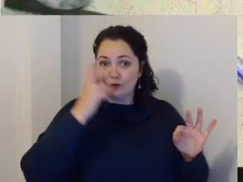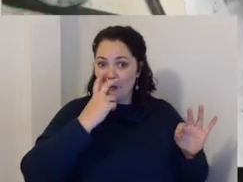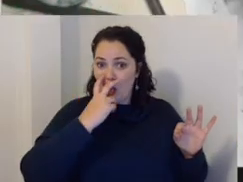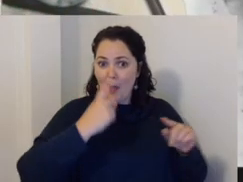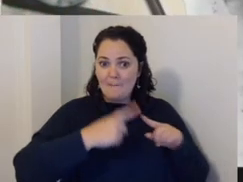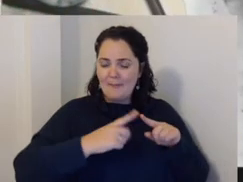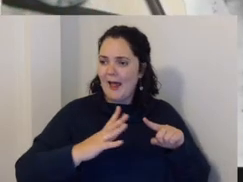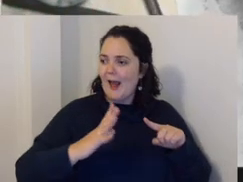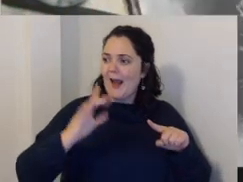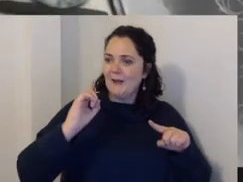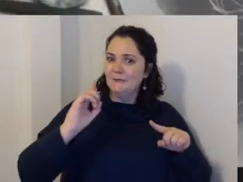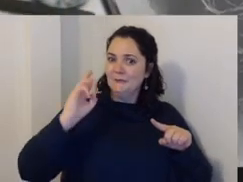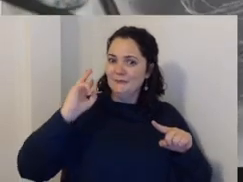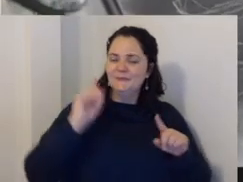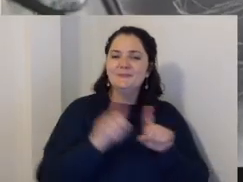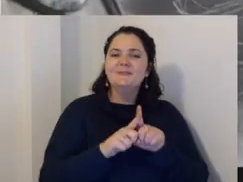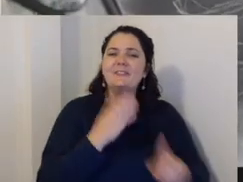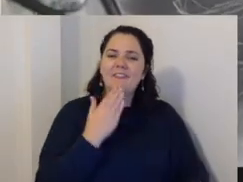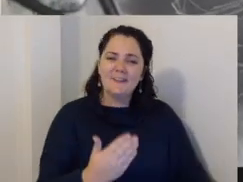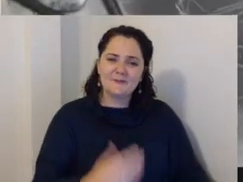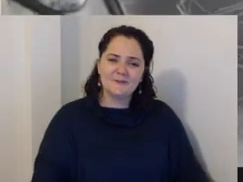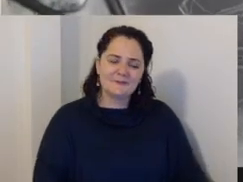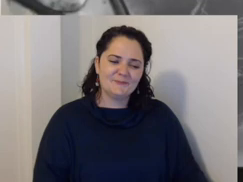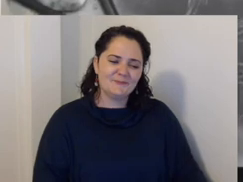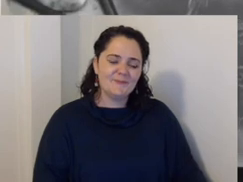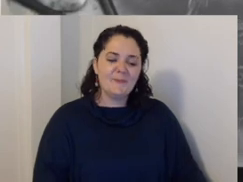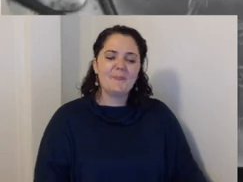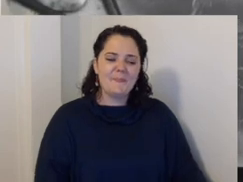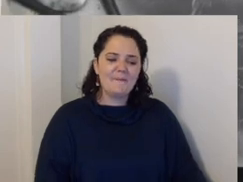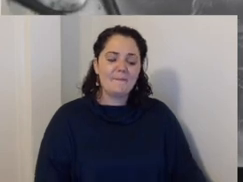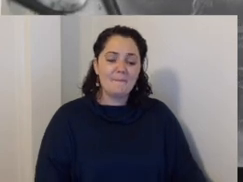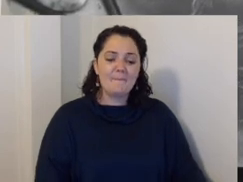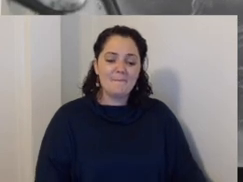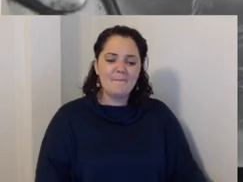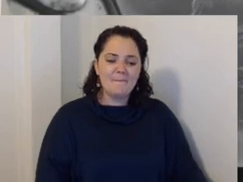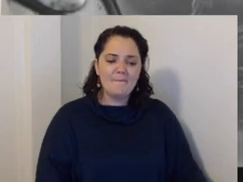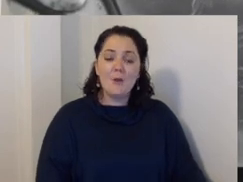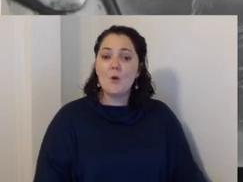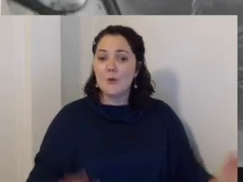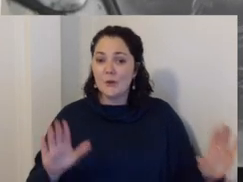alright just um really really quickly um I think we can pop over and uh you can see- oh you already